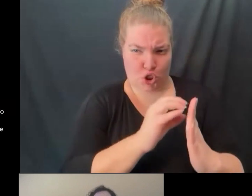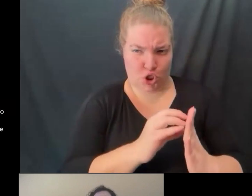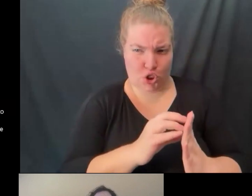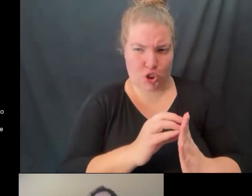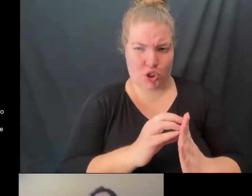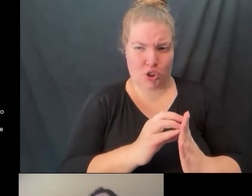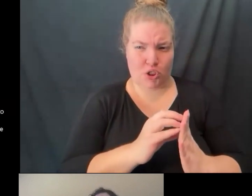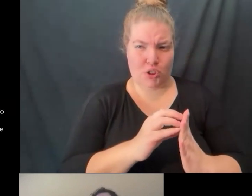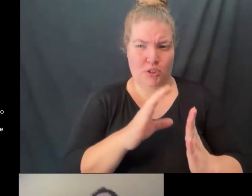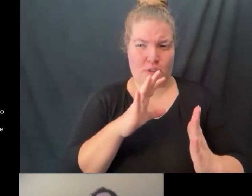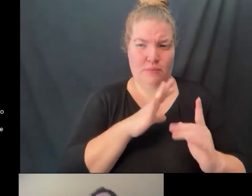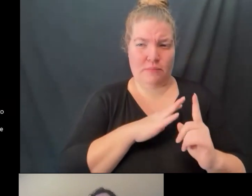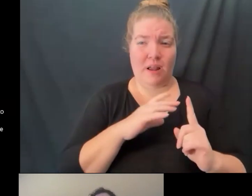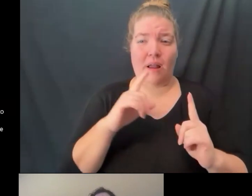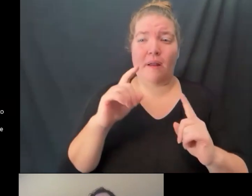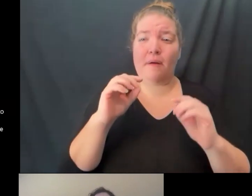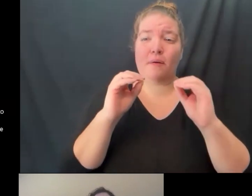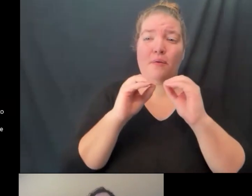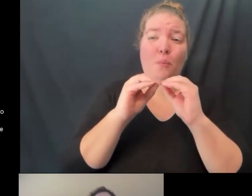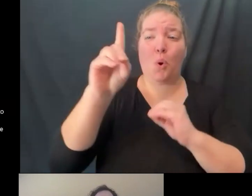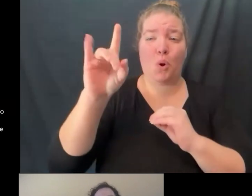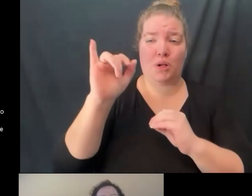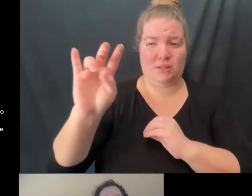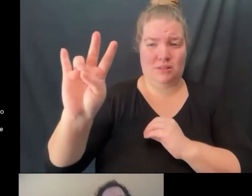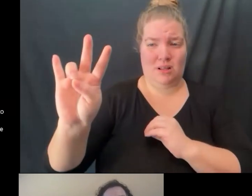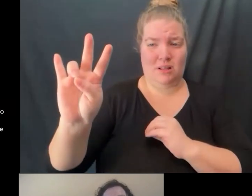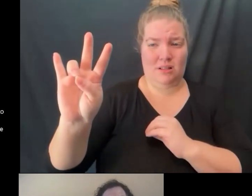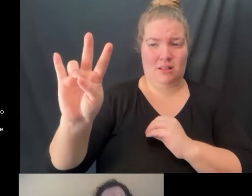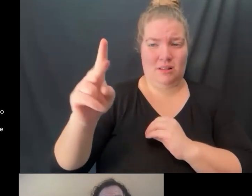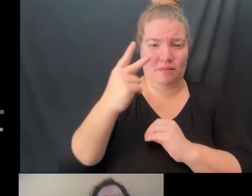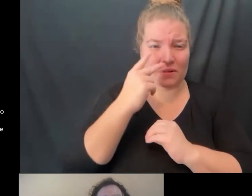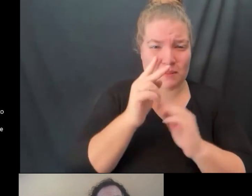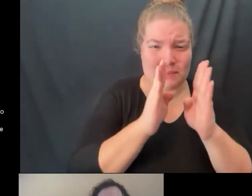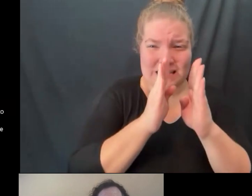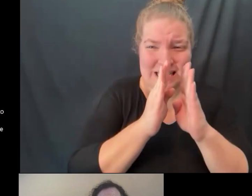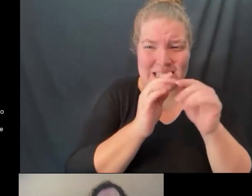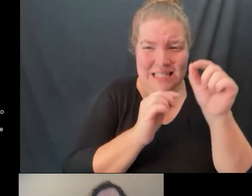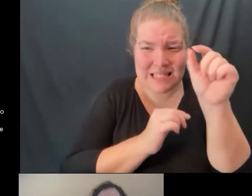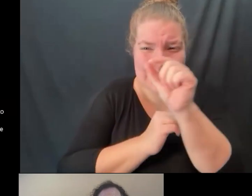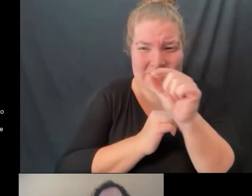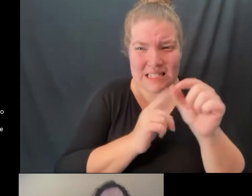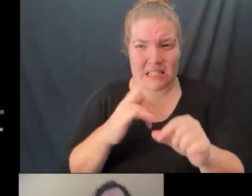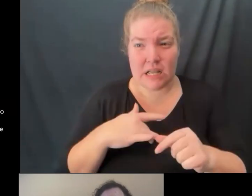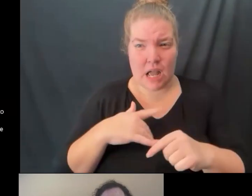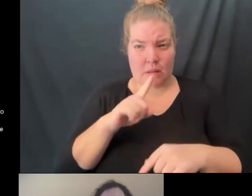but there's only seven of them that are mentioned anywhere in the Phase 1 regulations. Still, I'm showing a slide with tiny type